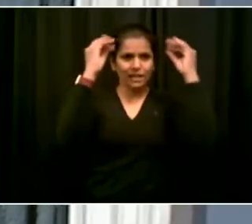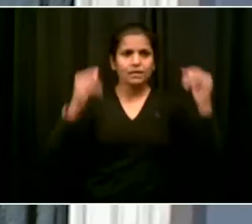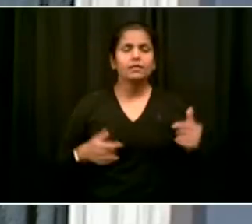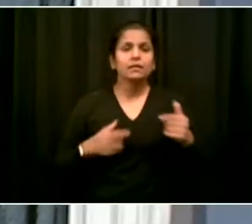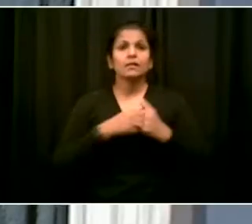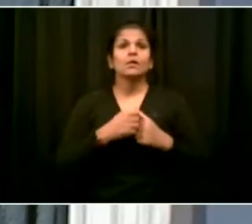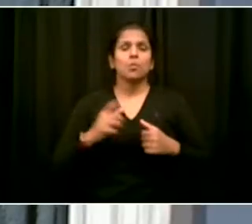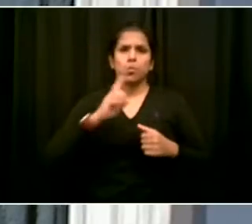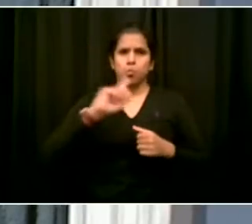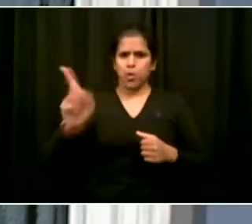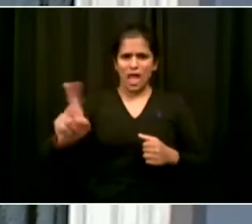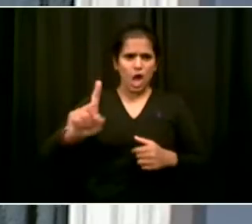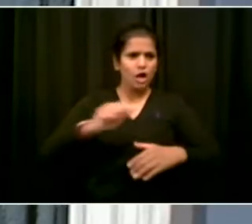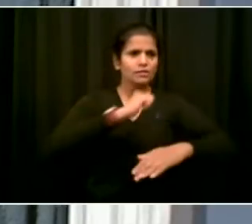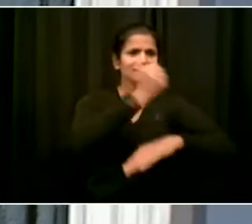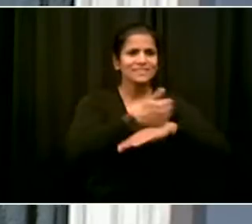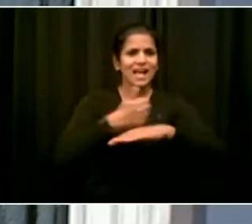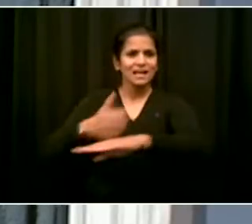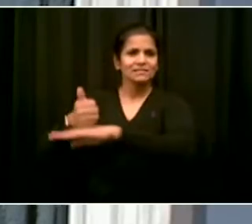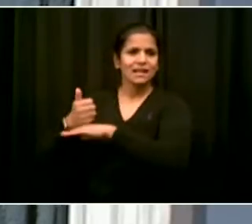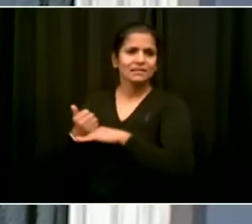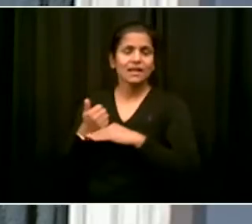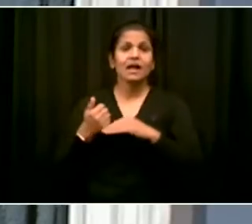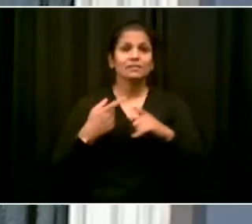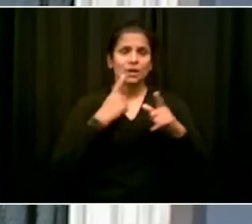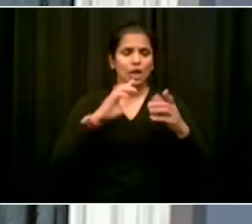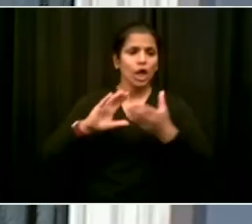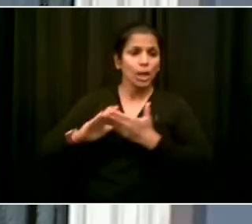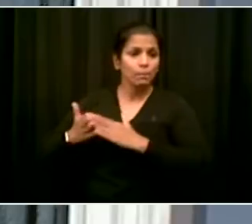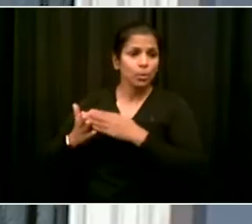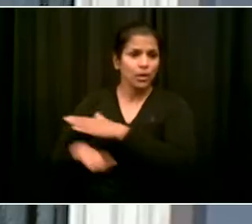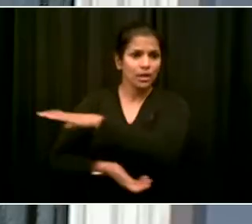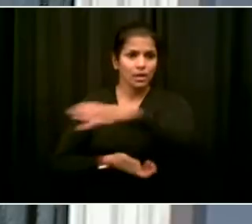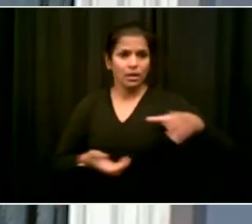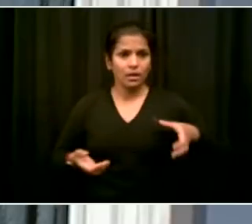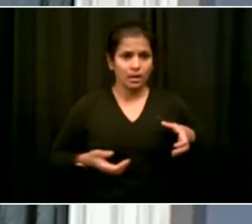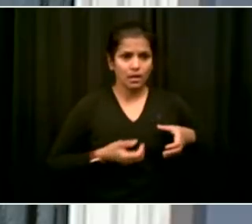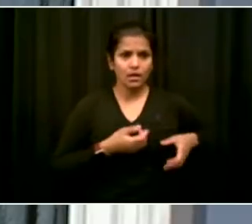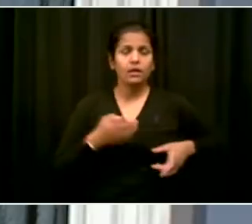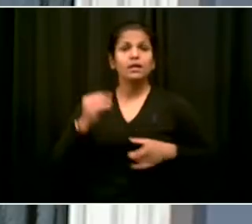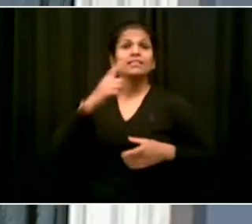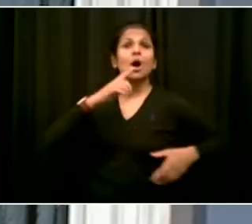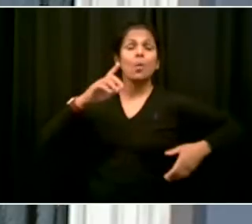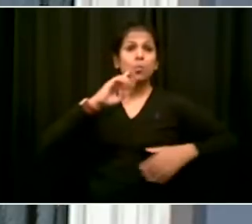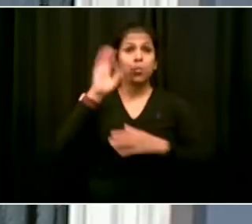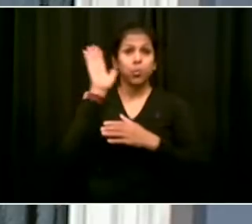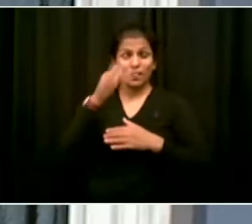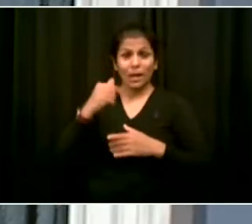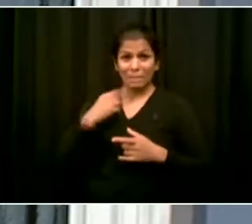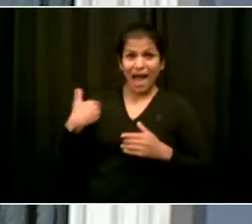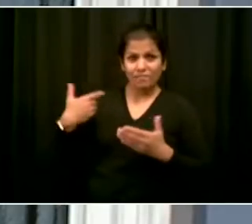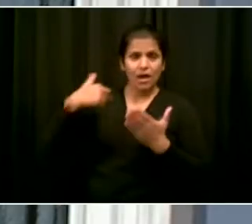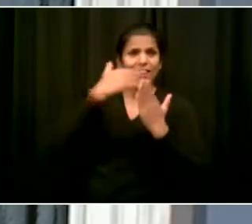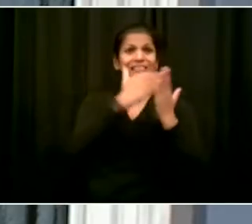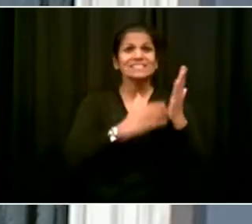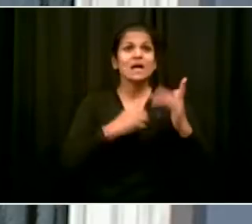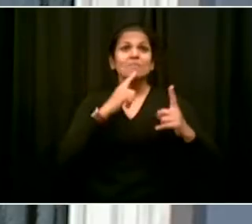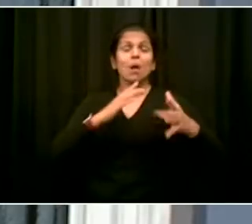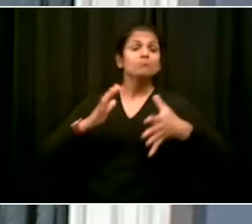IN A WAY THAT ACCOUNTS FOR THE PLACES THAT WE ARE TALKING ABOUT.